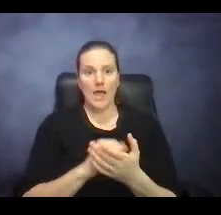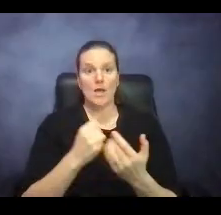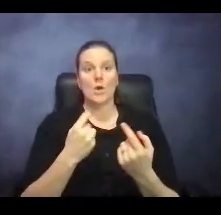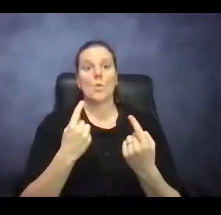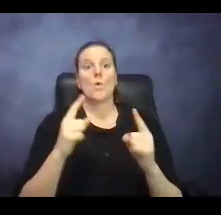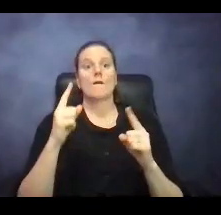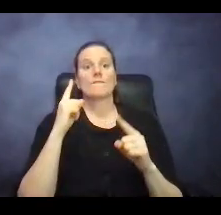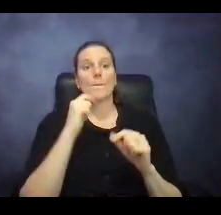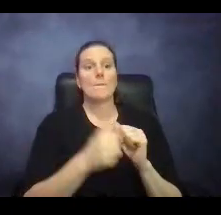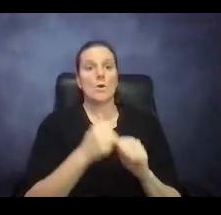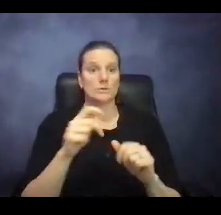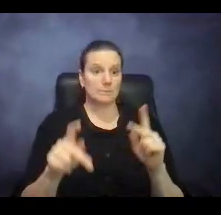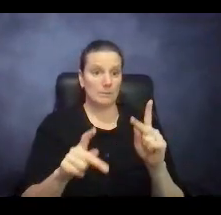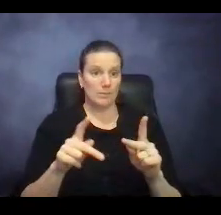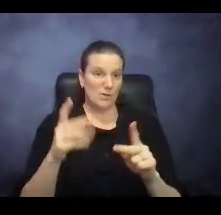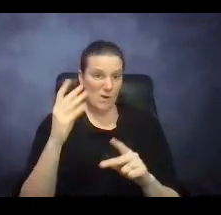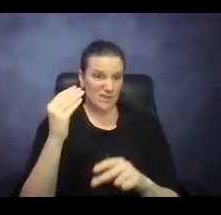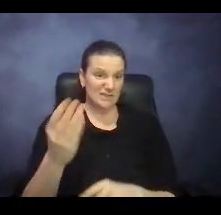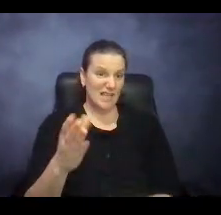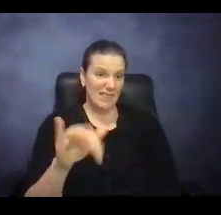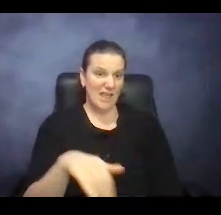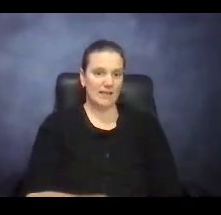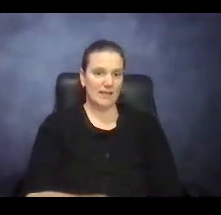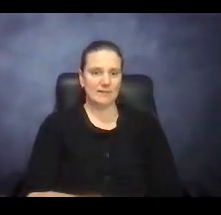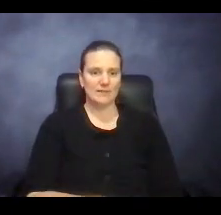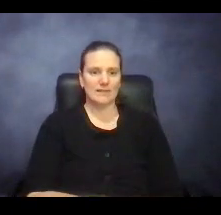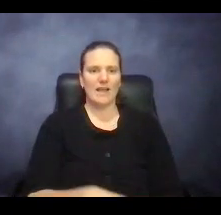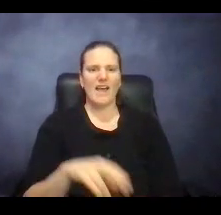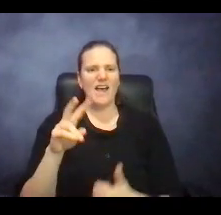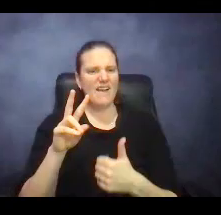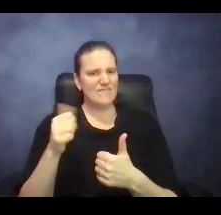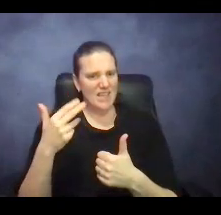I just wanna say that I, I've been a vegan, I've done keto,